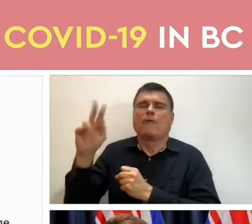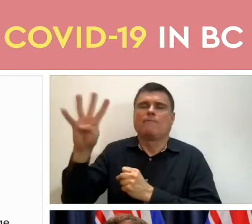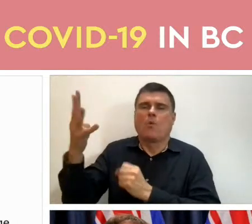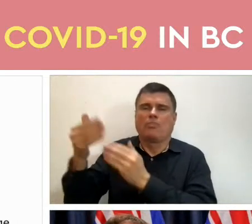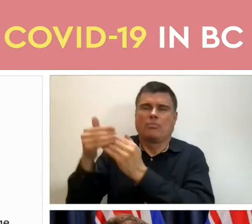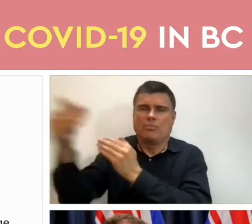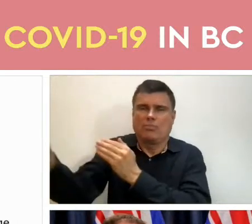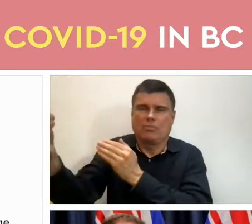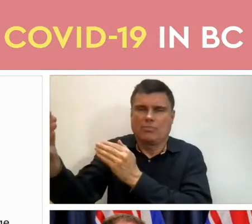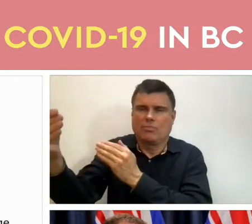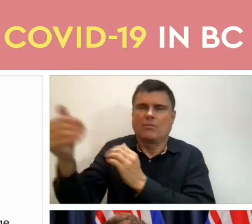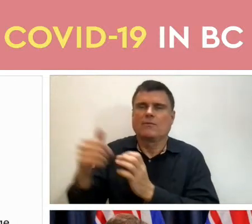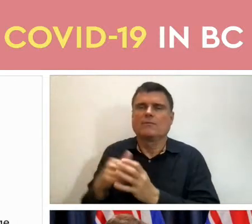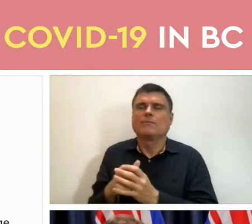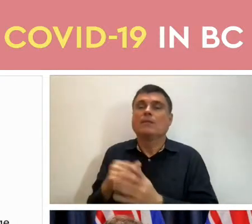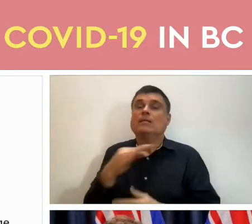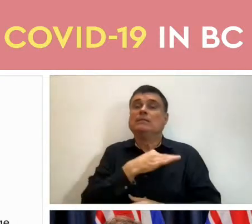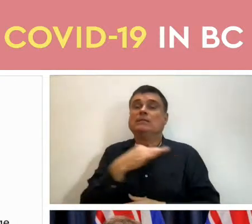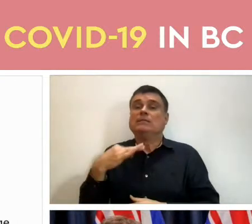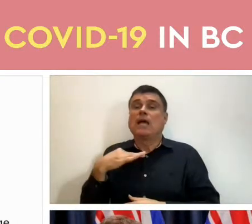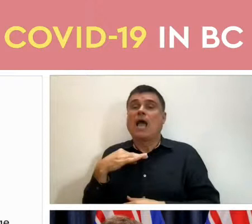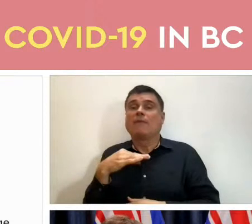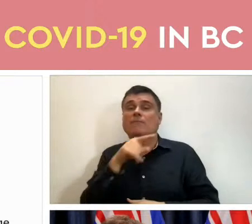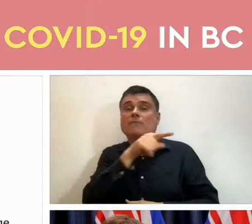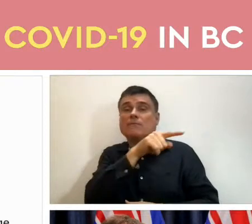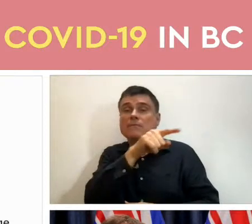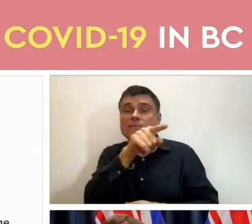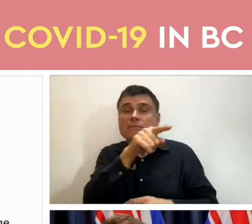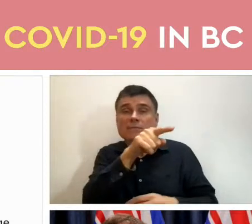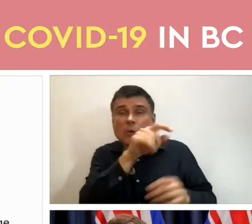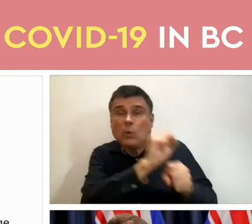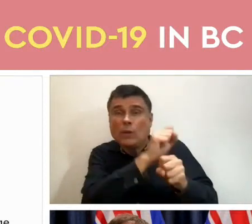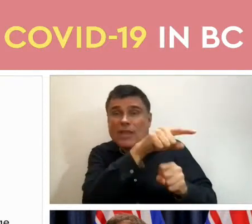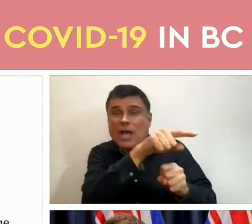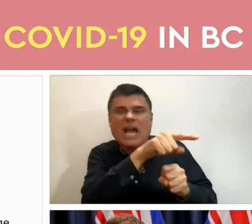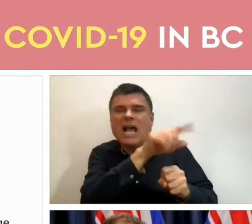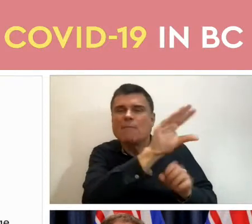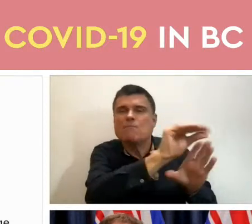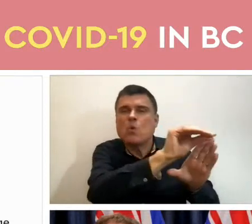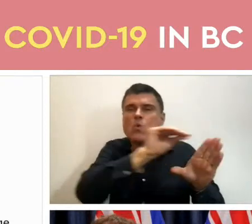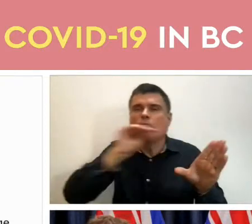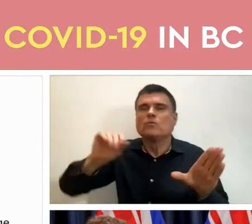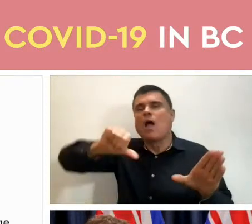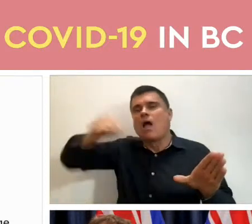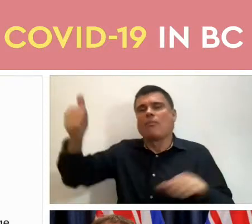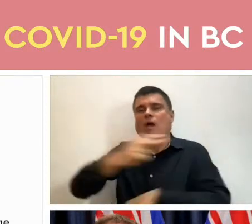re-deployment of key staff. Urgent and emergency surgeries will continue and this is as we